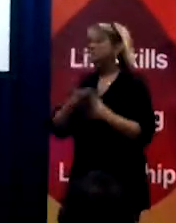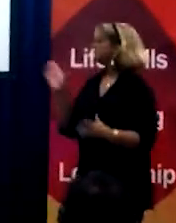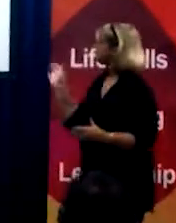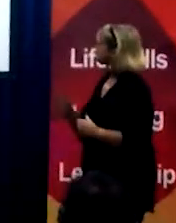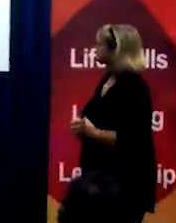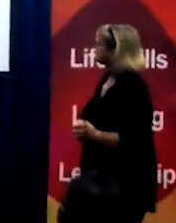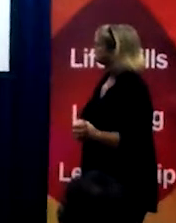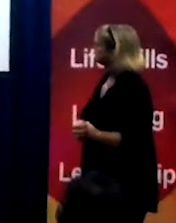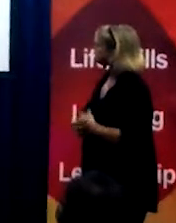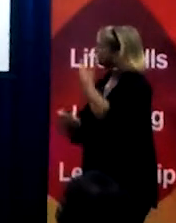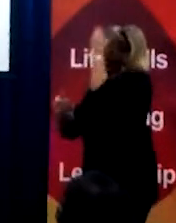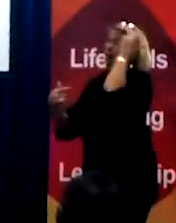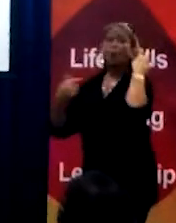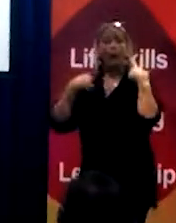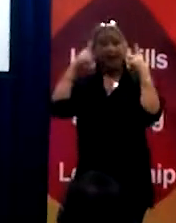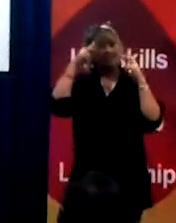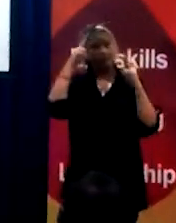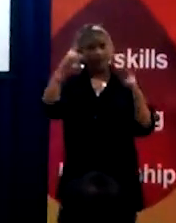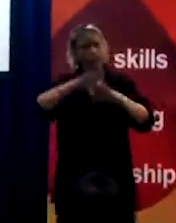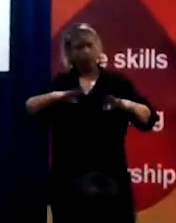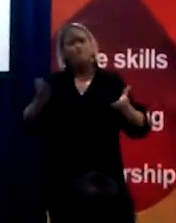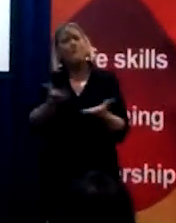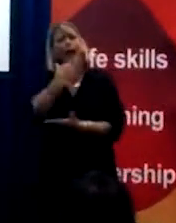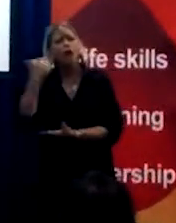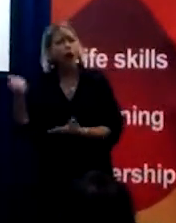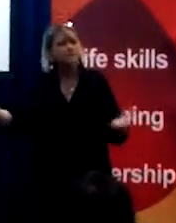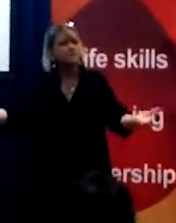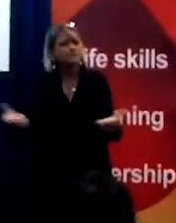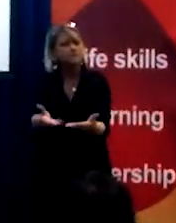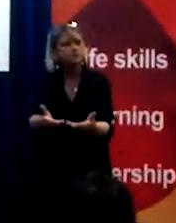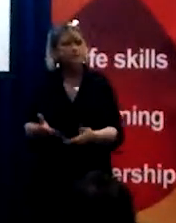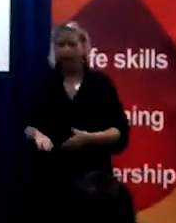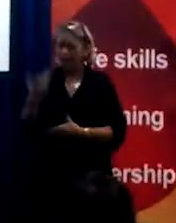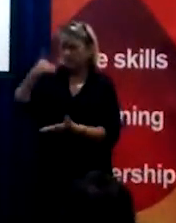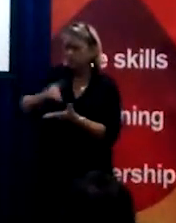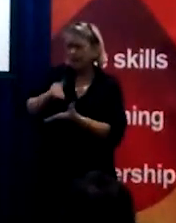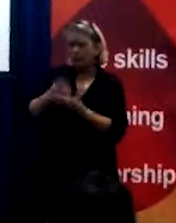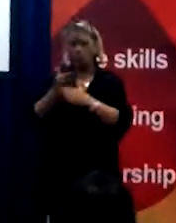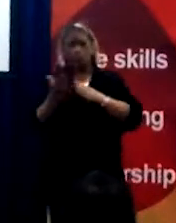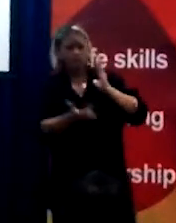We expect our kids to play nicely together. We expect our kids to be up-to-date with the latest technology.